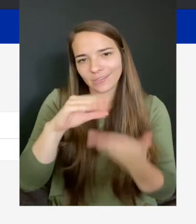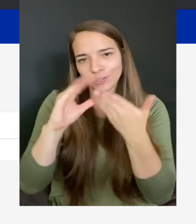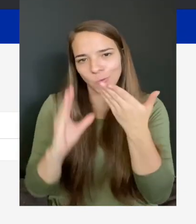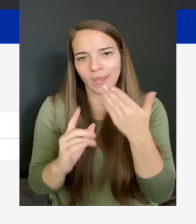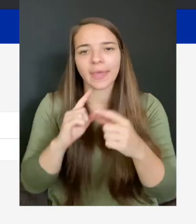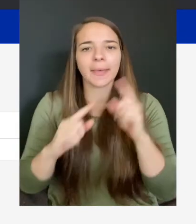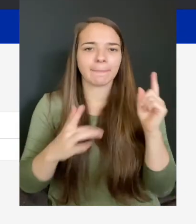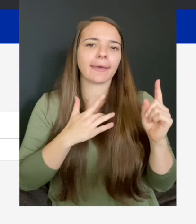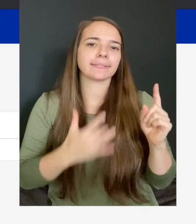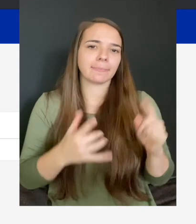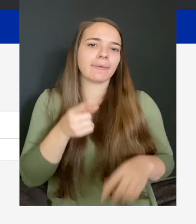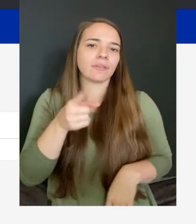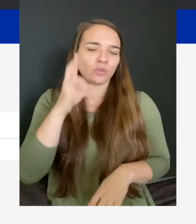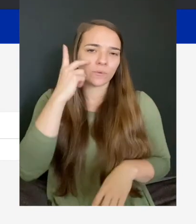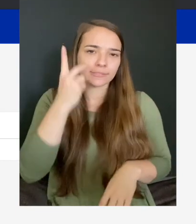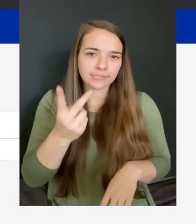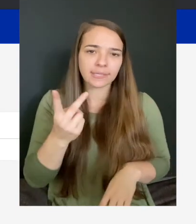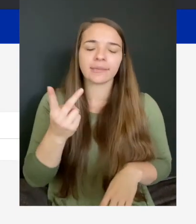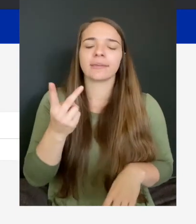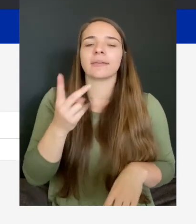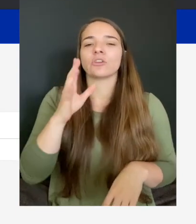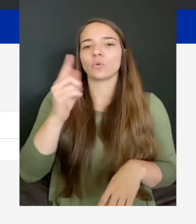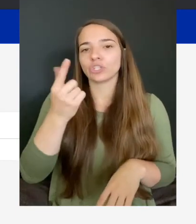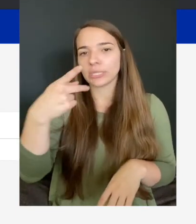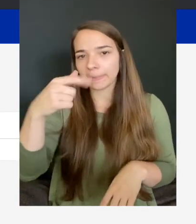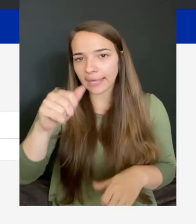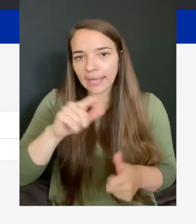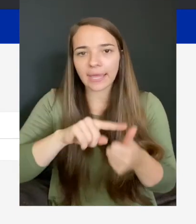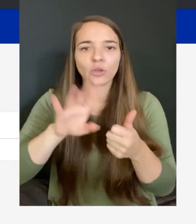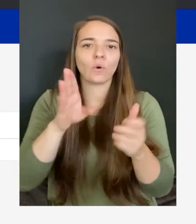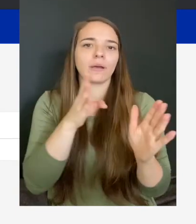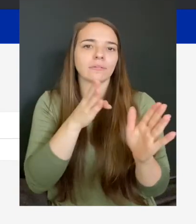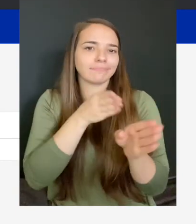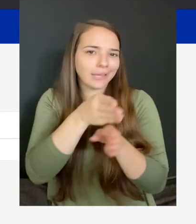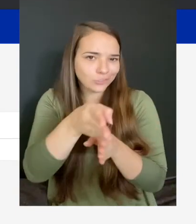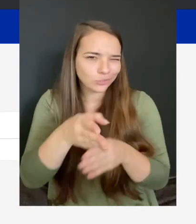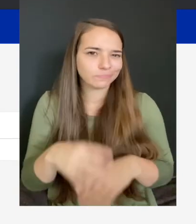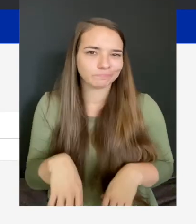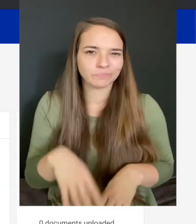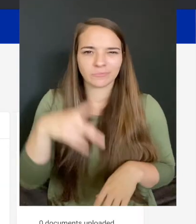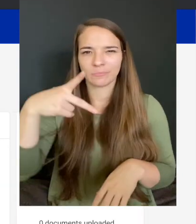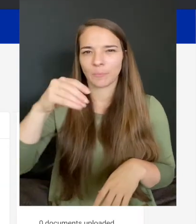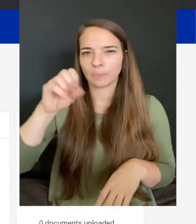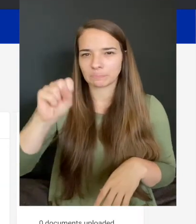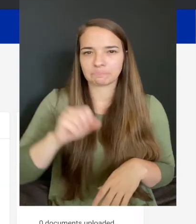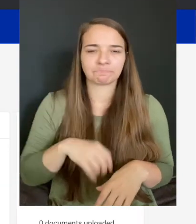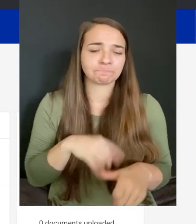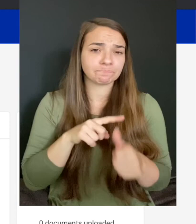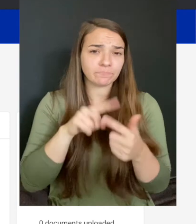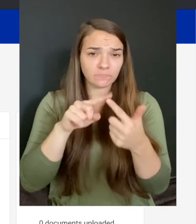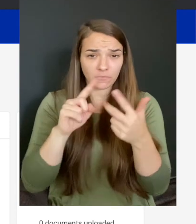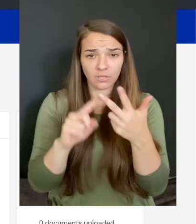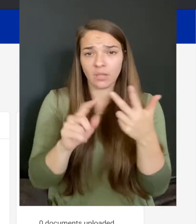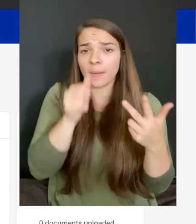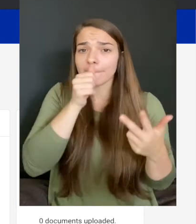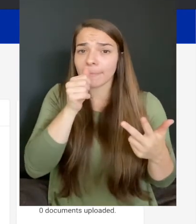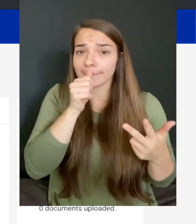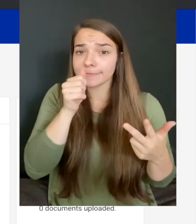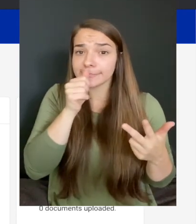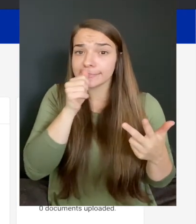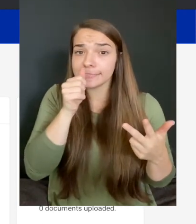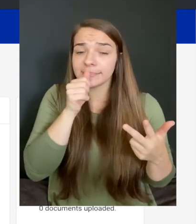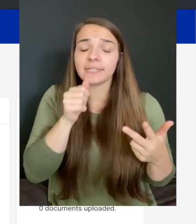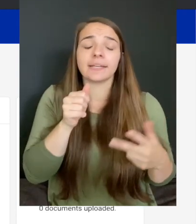it would show things such as your GPA or your plan of study. The Privacy tab just goes over